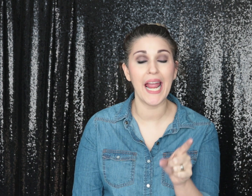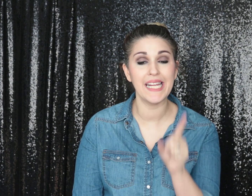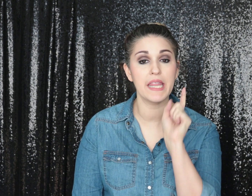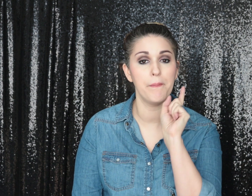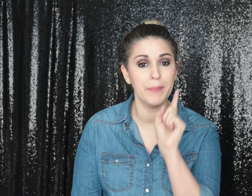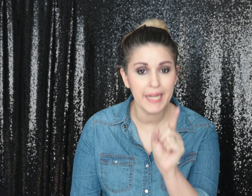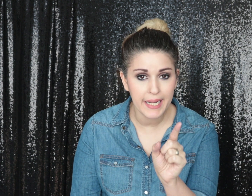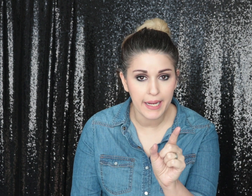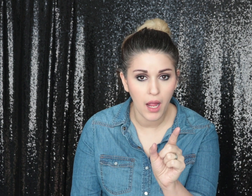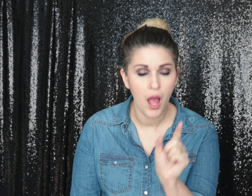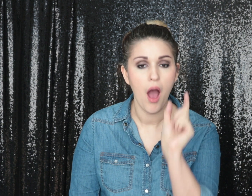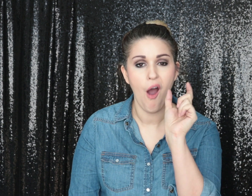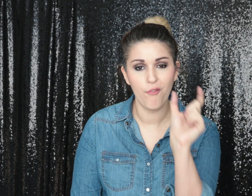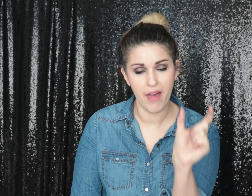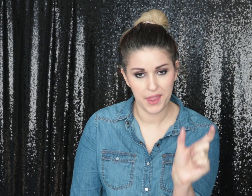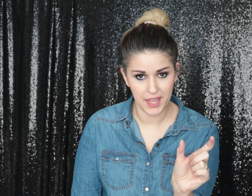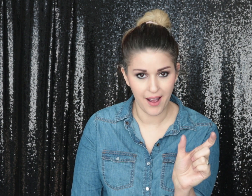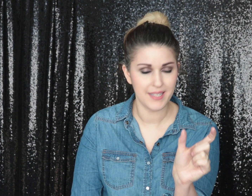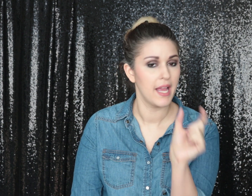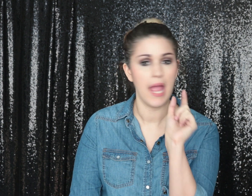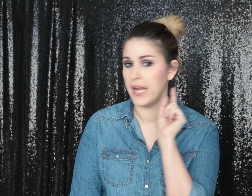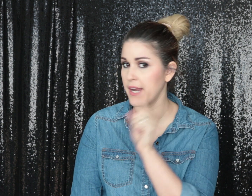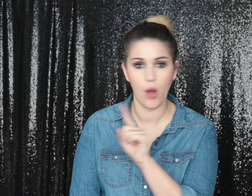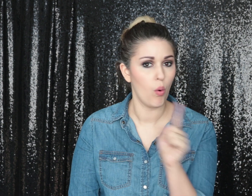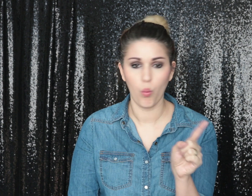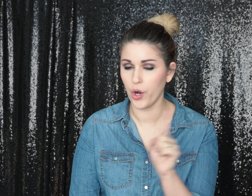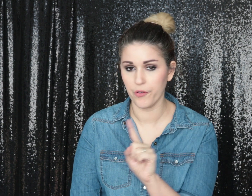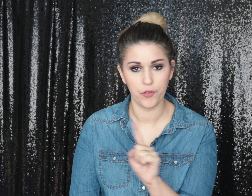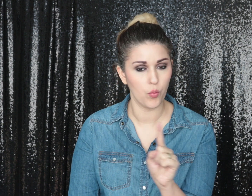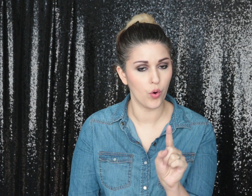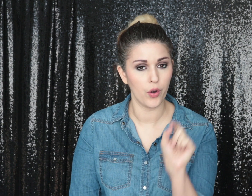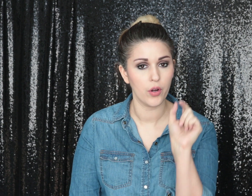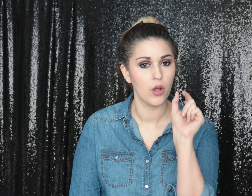signing the meaning of that thought and not word for word.